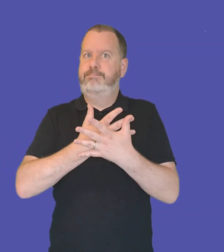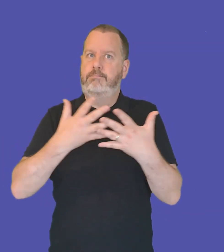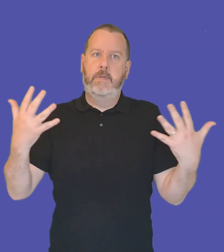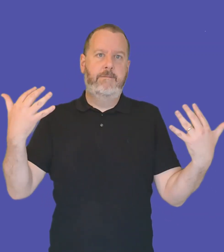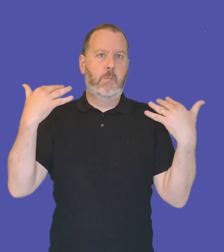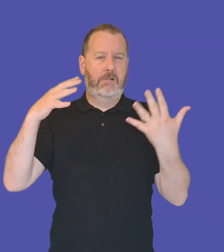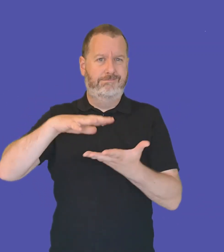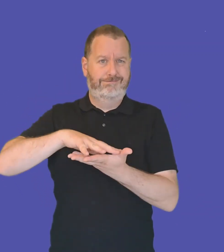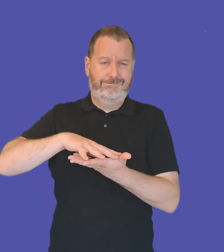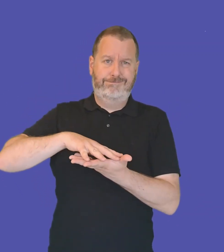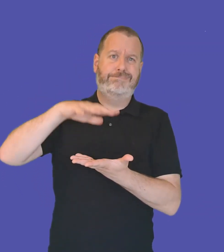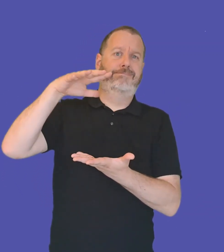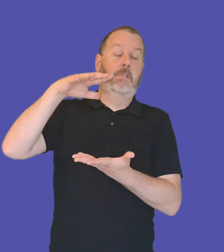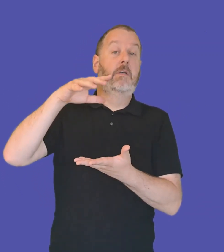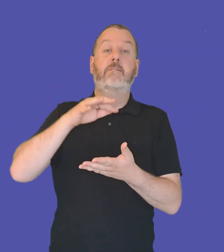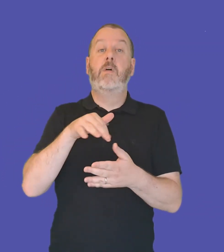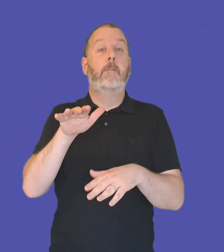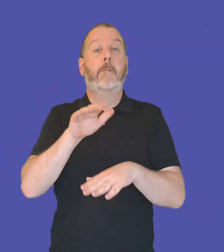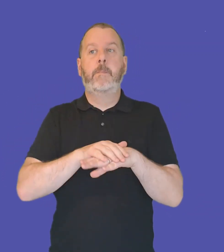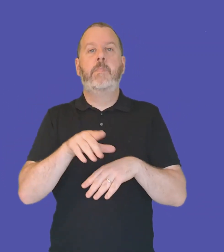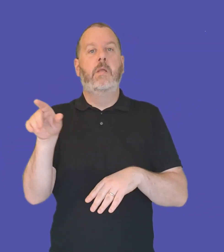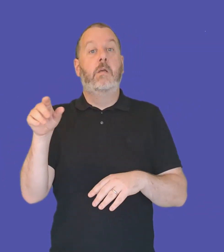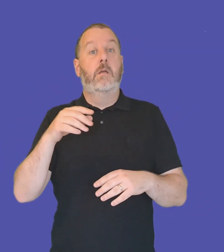You may be wondering where I found this information.